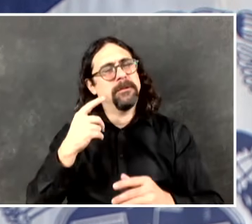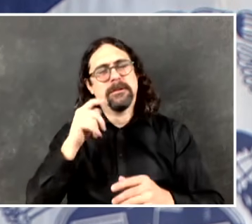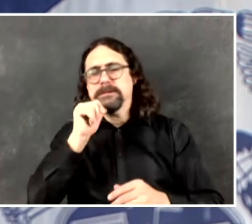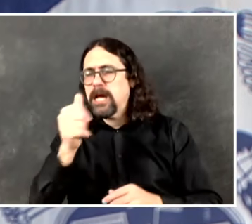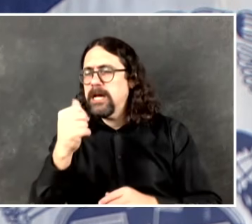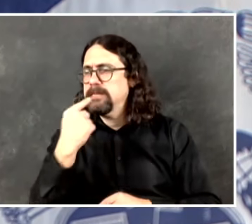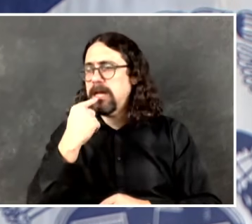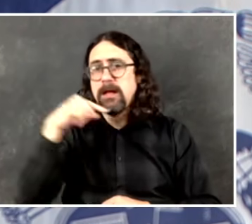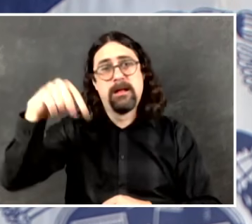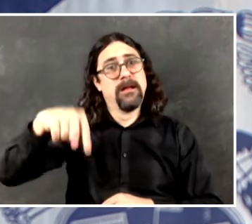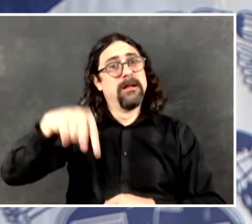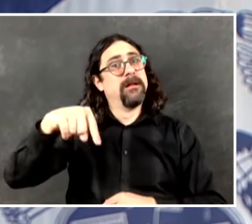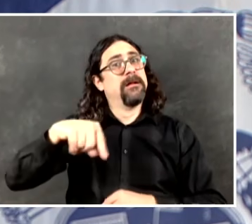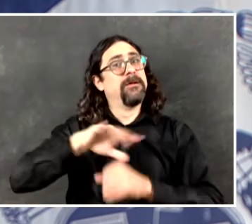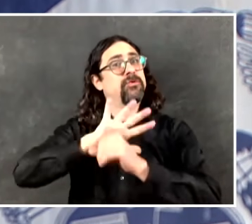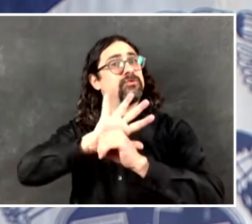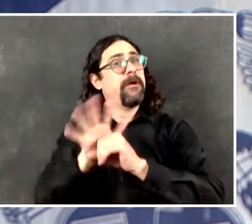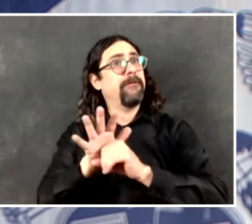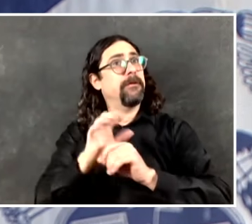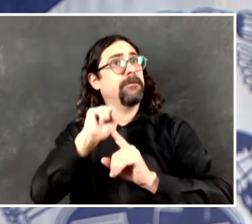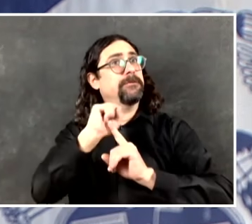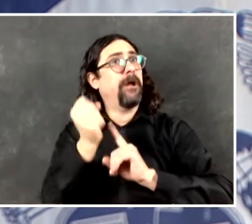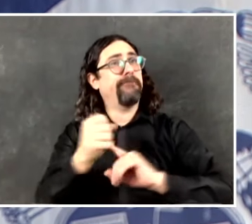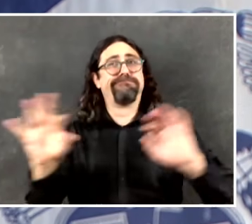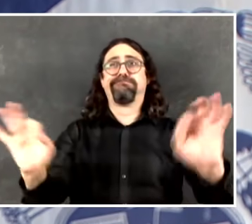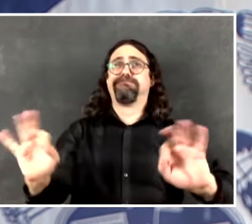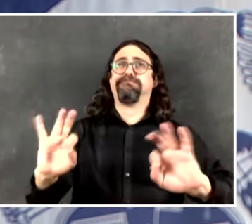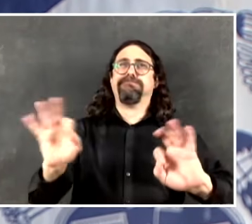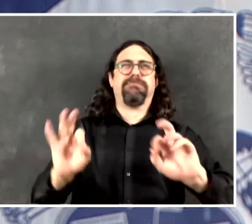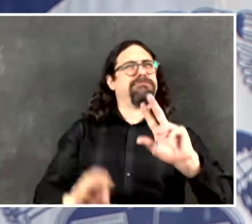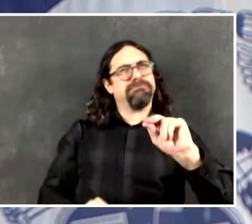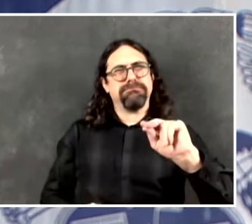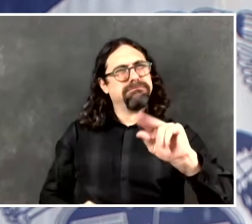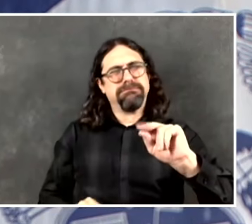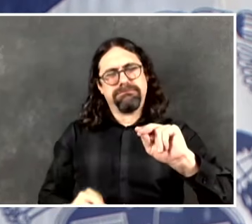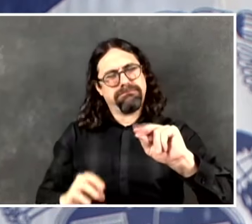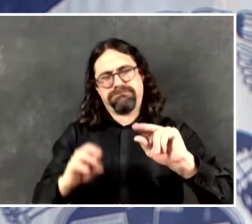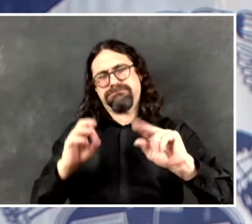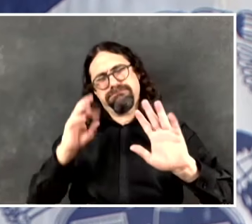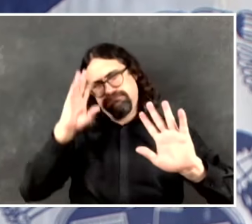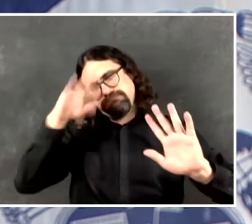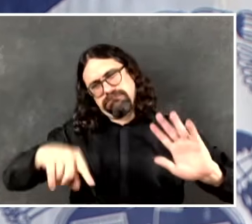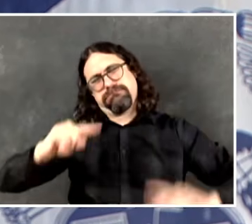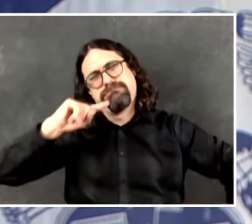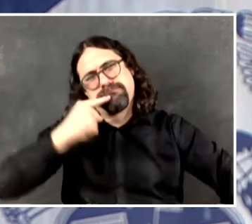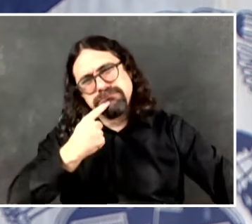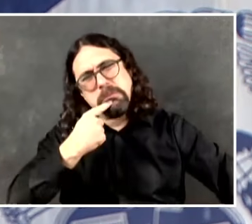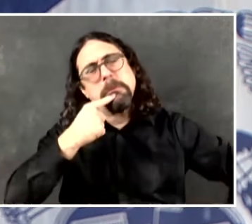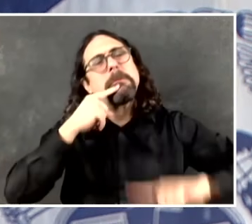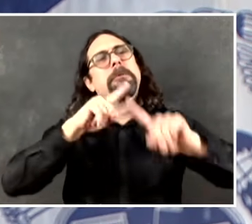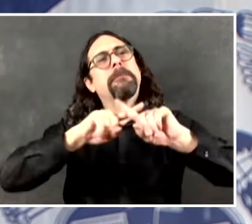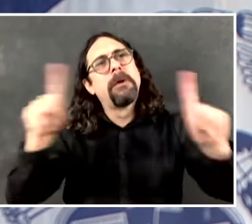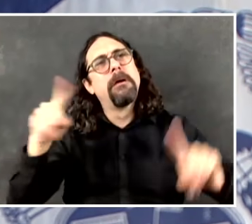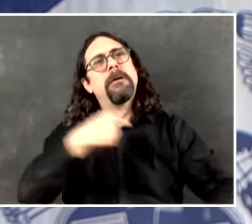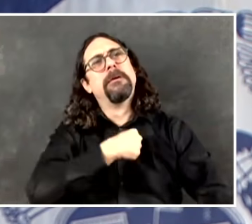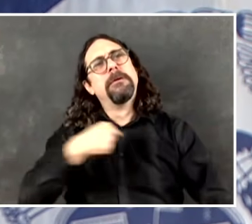IT IS, TO ME, SO CLEAR WHO WE ARE AND THAT WE WILL